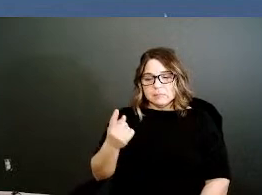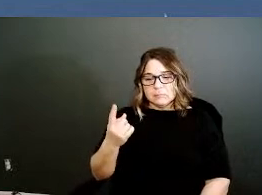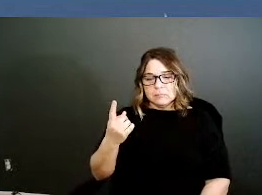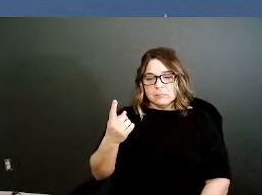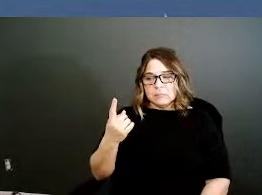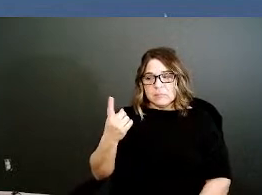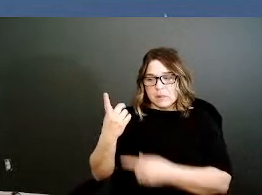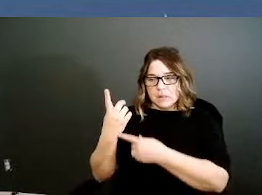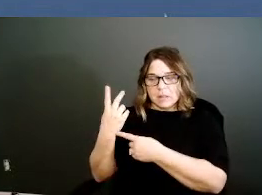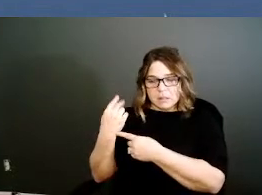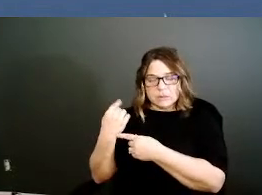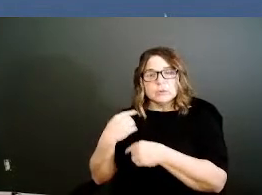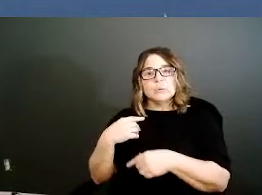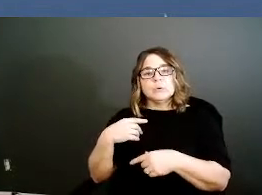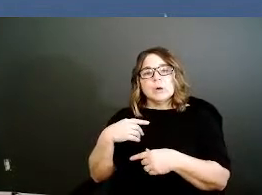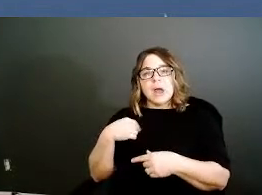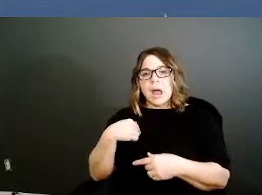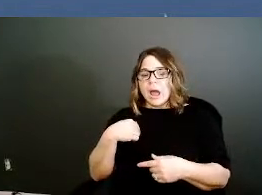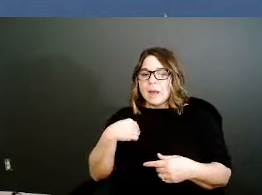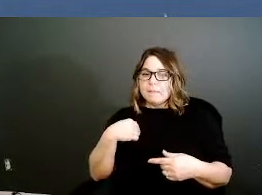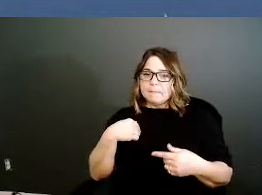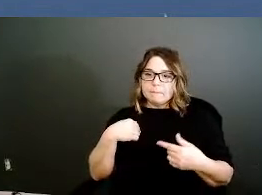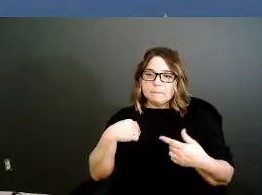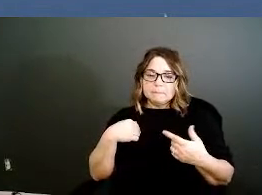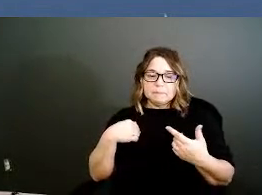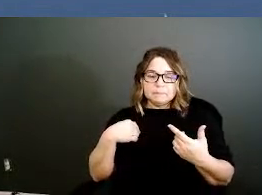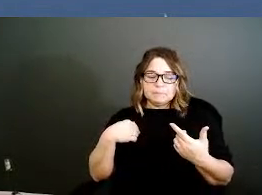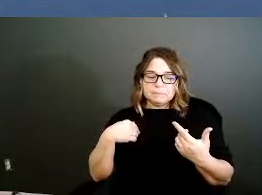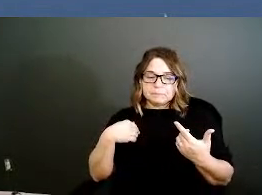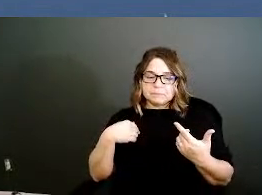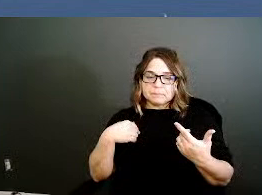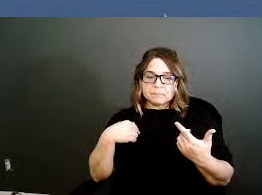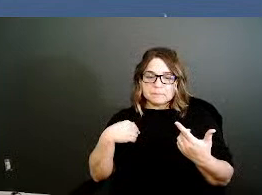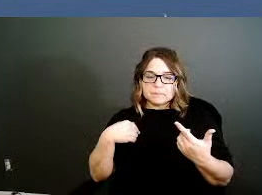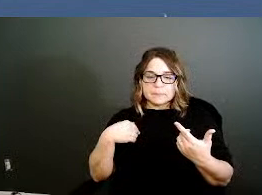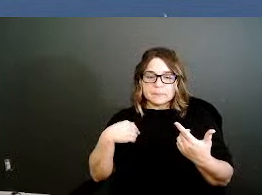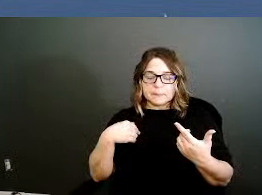PROMISES TO CITIZENS AND NOT HOLDING THEIR END OF THE BARGAIN UP.